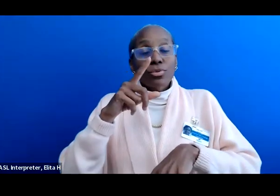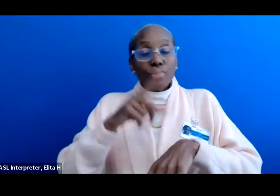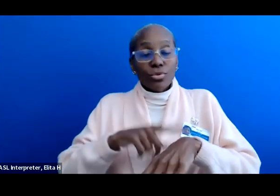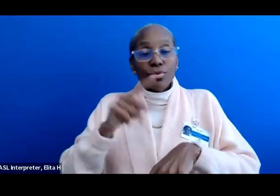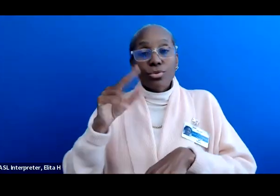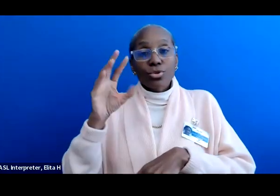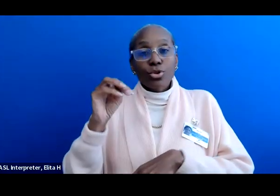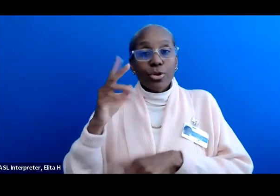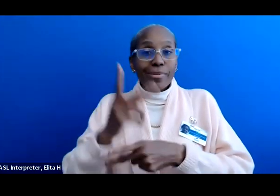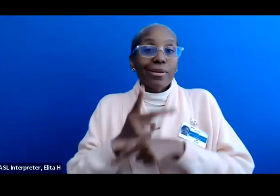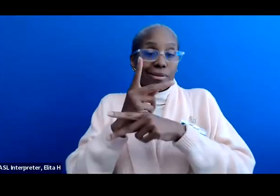also have wheelchair showers.